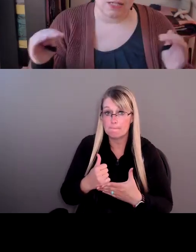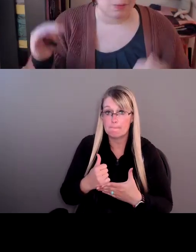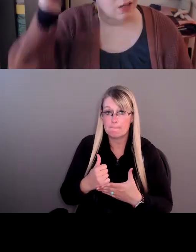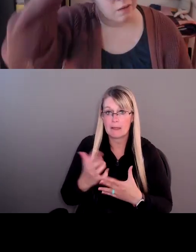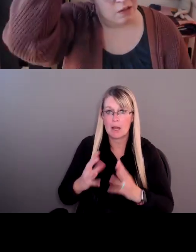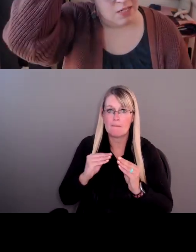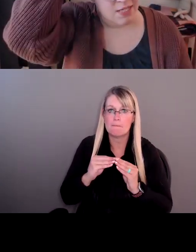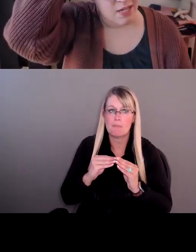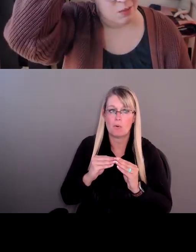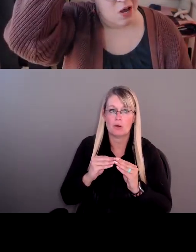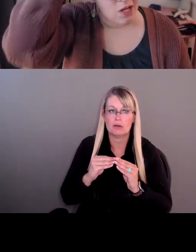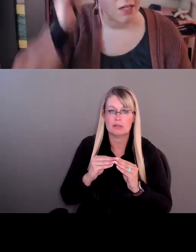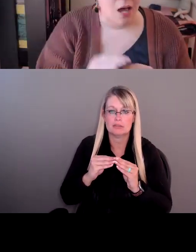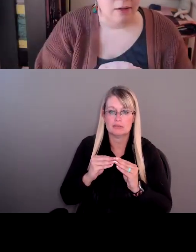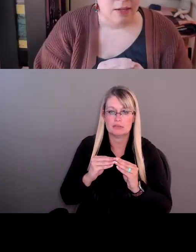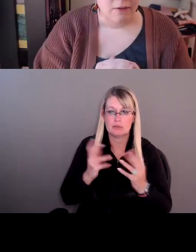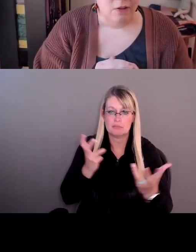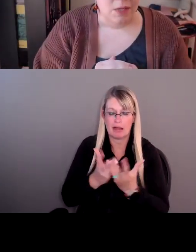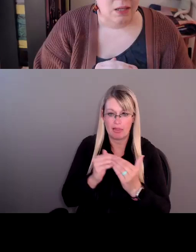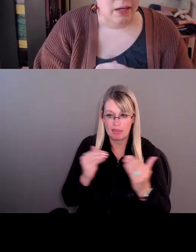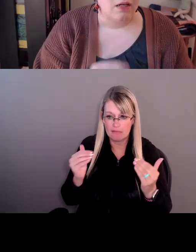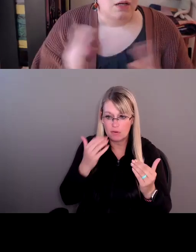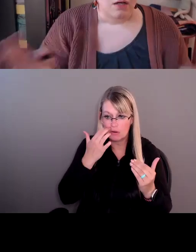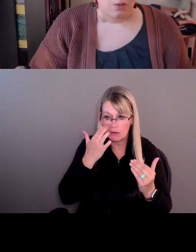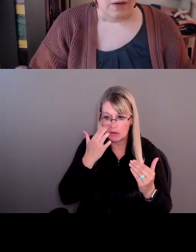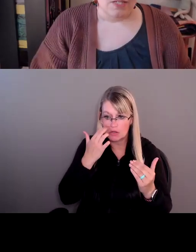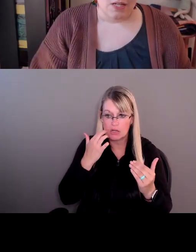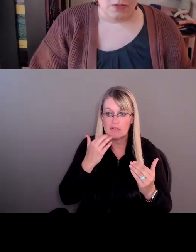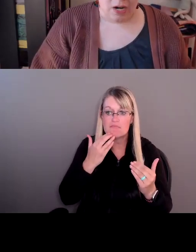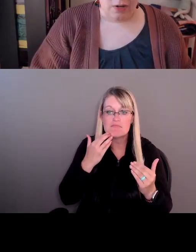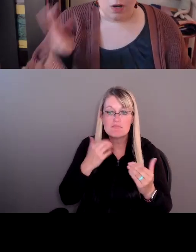systemic level is to think about it it's not from the -- we have to say it's for everyone,